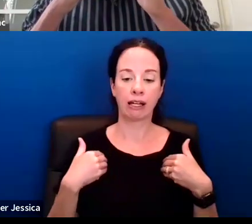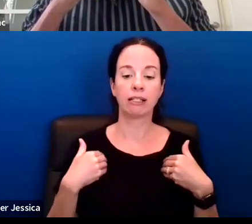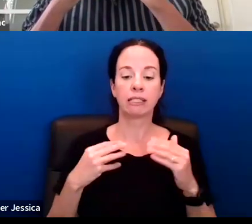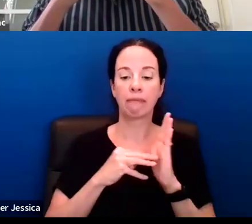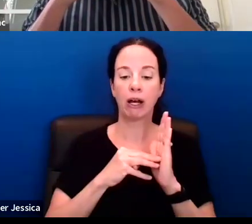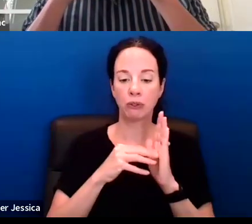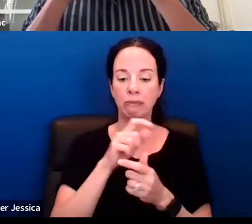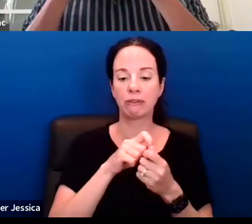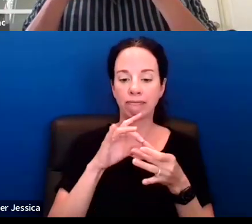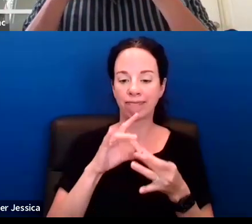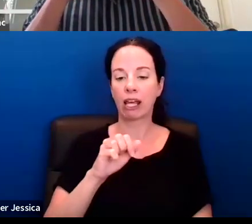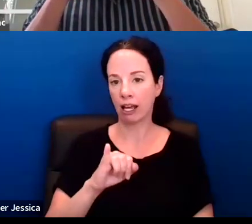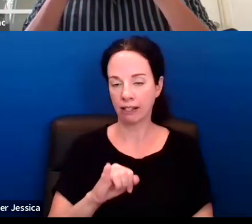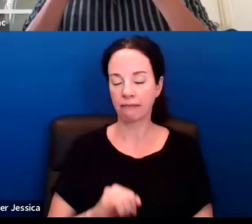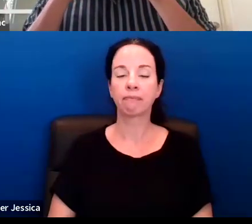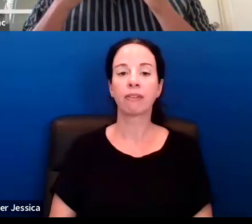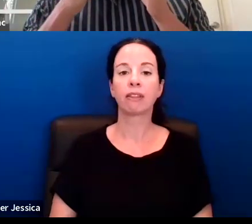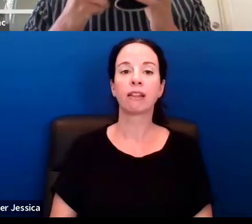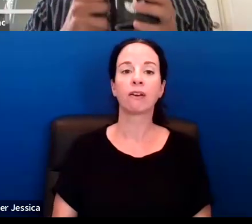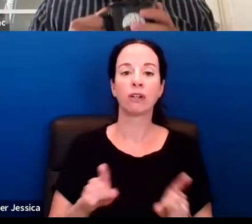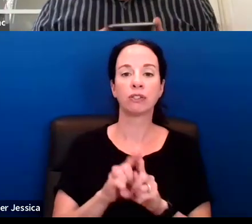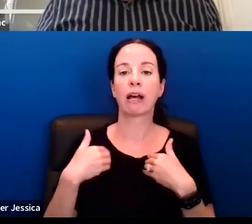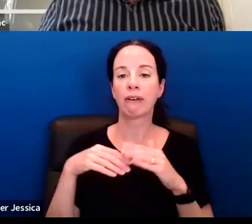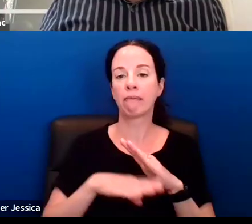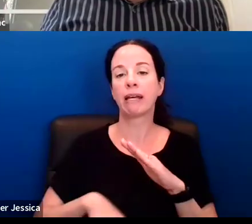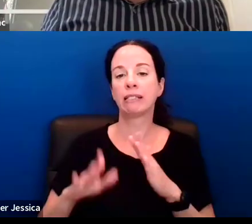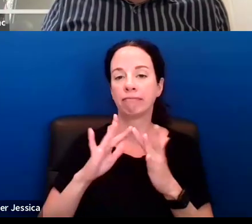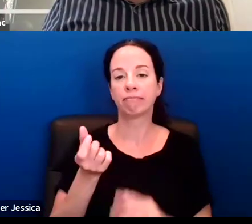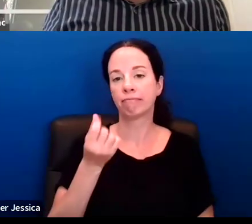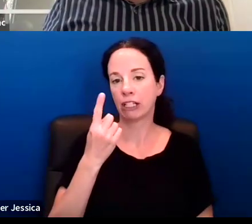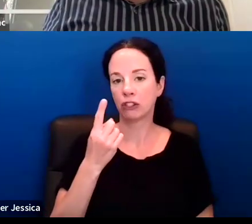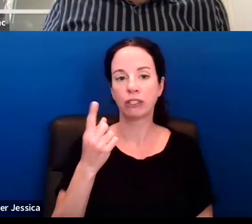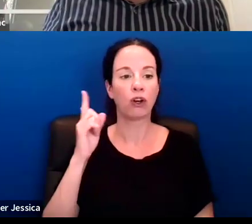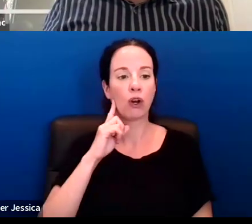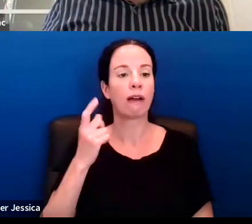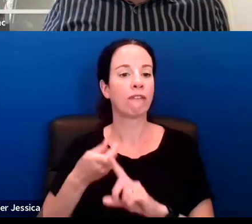AI. We also have the basic digital literacy that you've heard from other organizations,